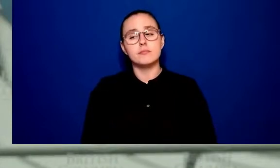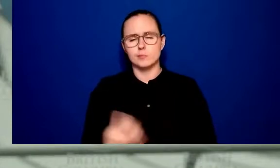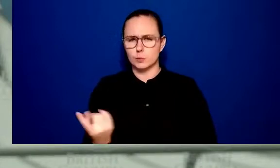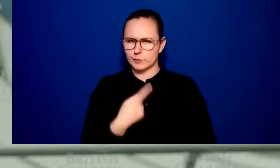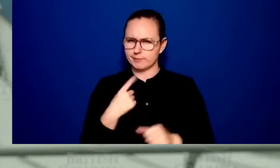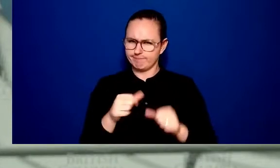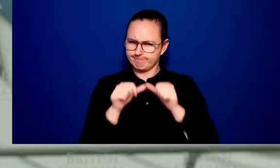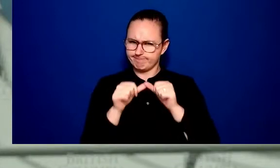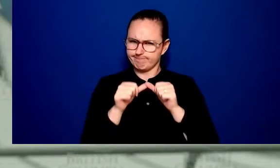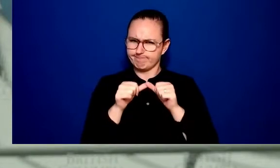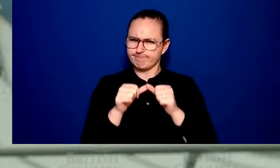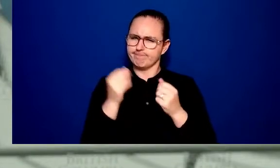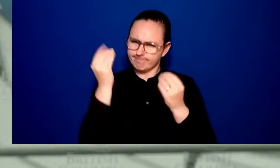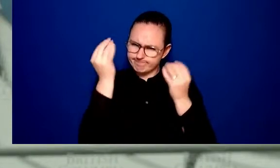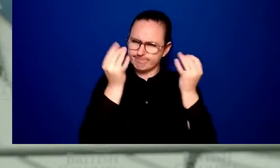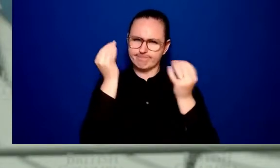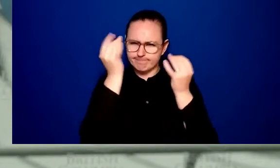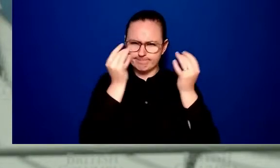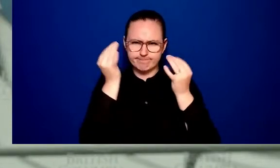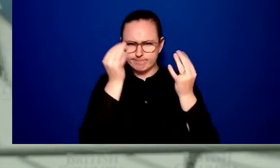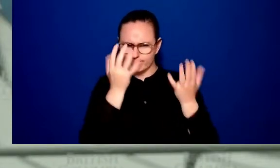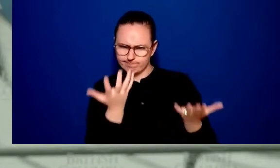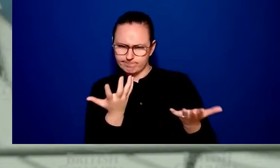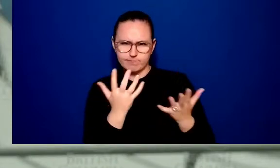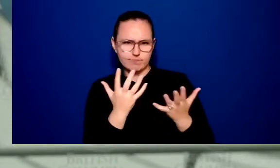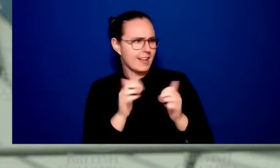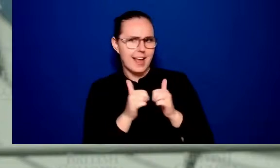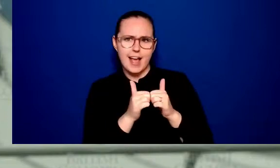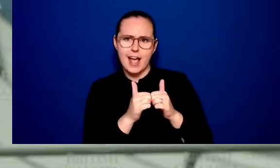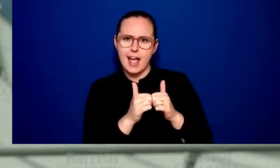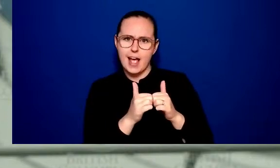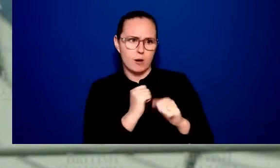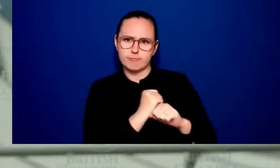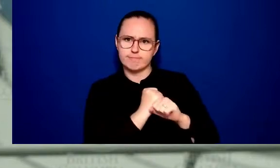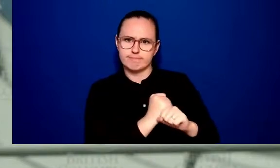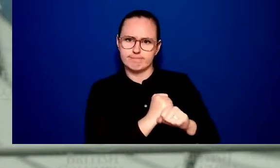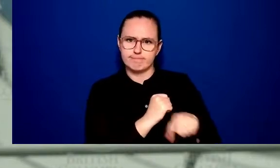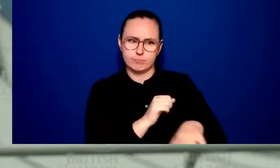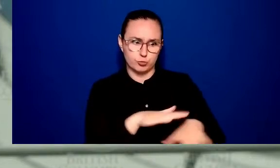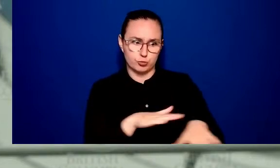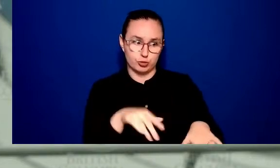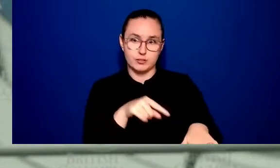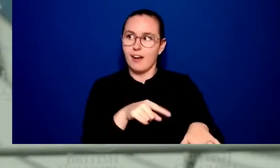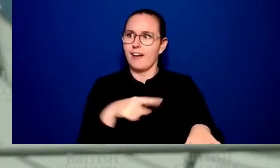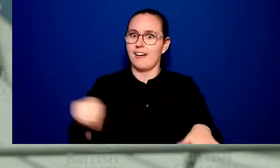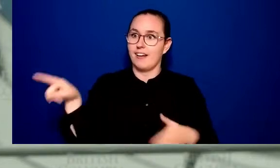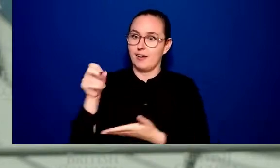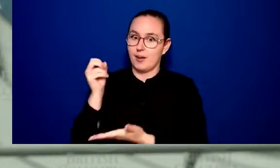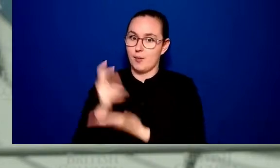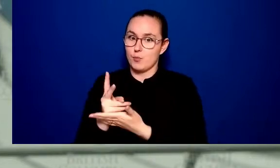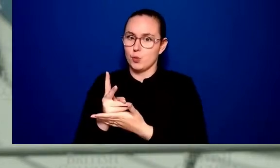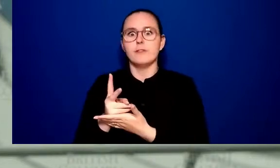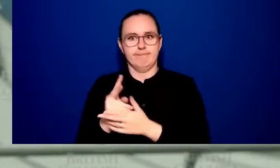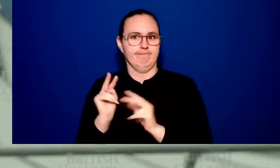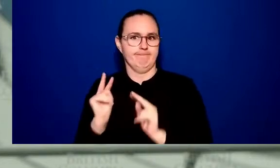Children as soon as the vaccines are approved. I'm also